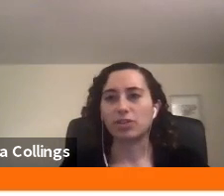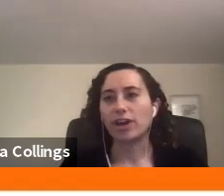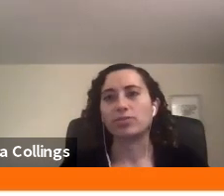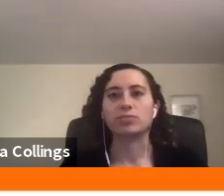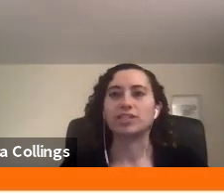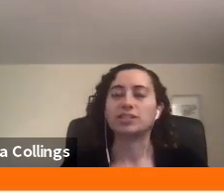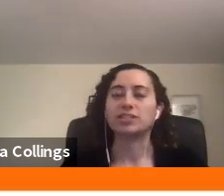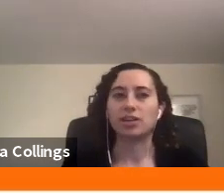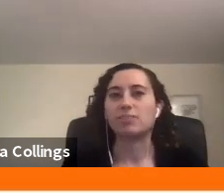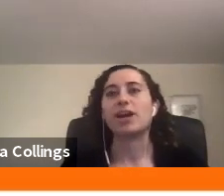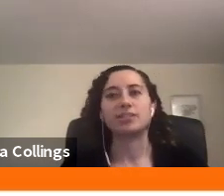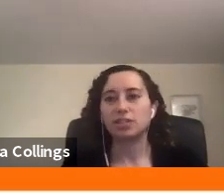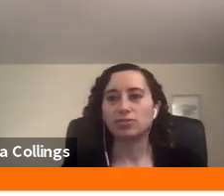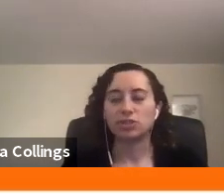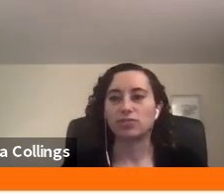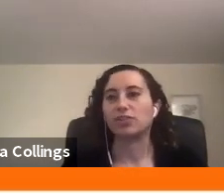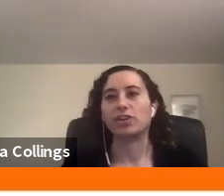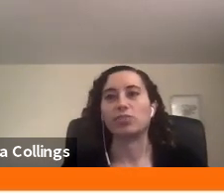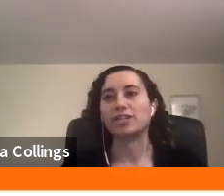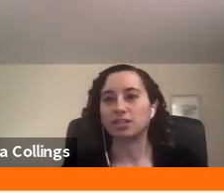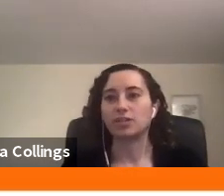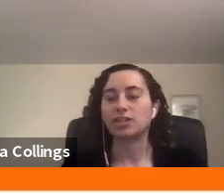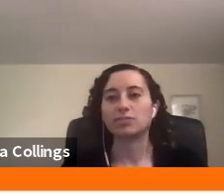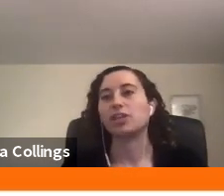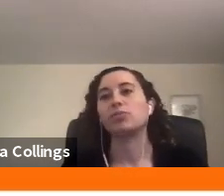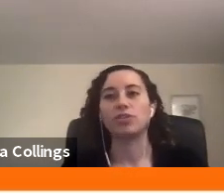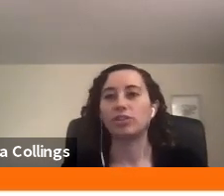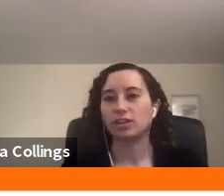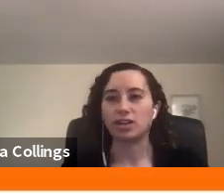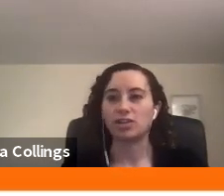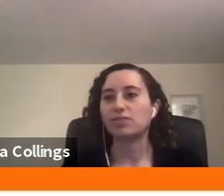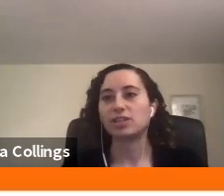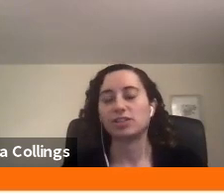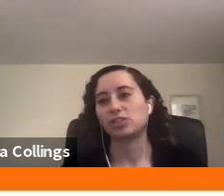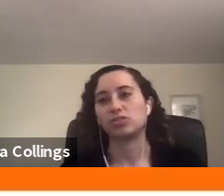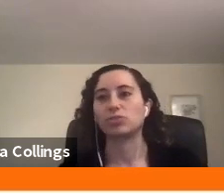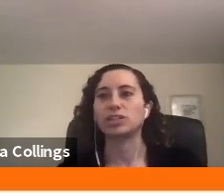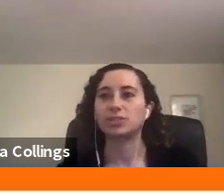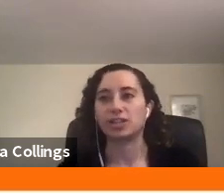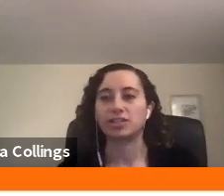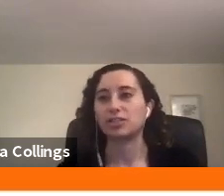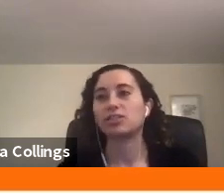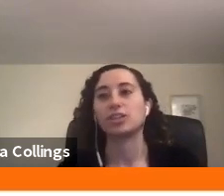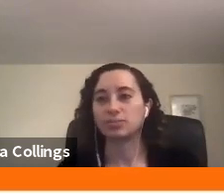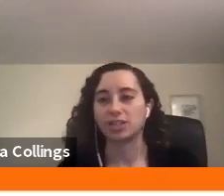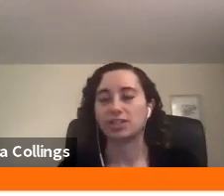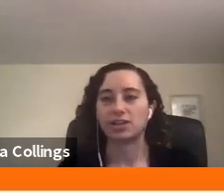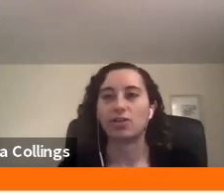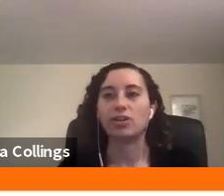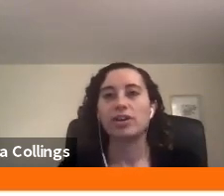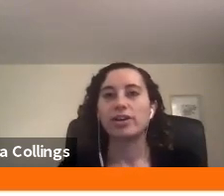So as clinicians, or peer providers, we are not asking people how his has weight stigma impacted you.